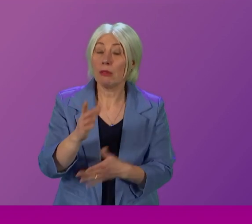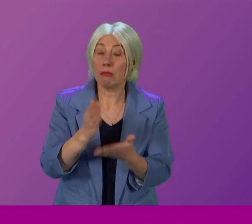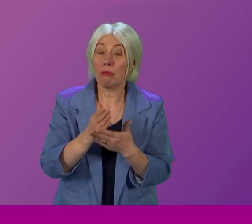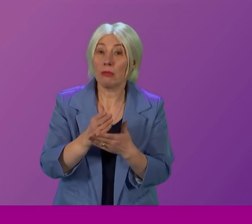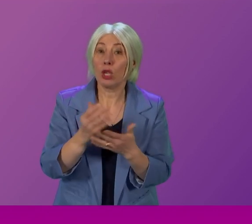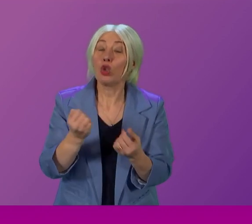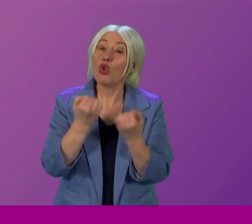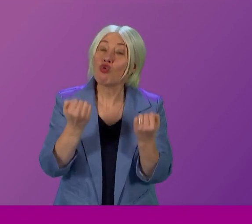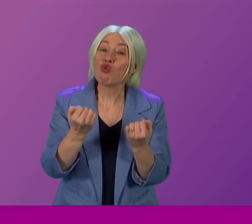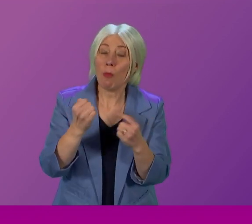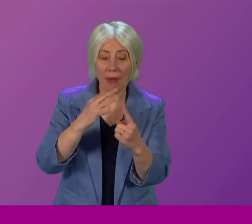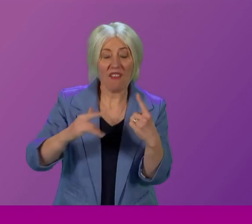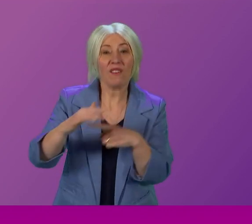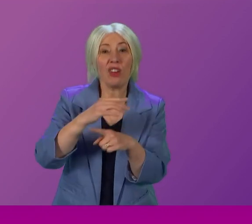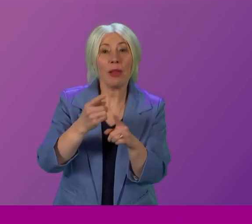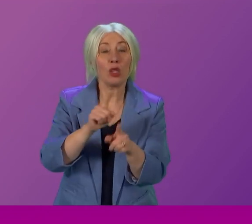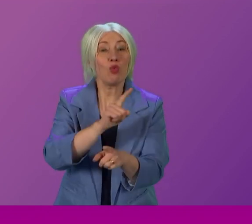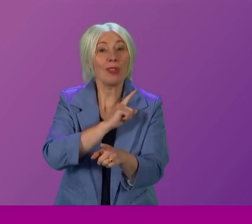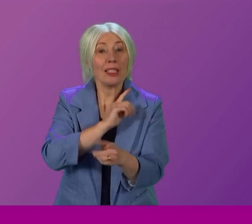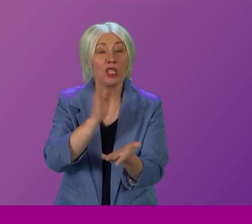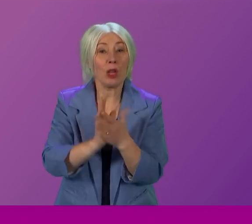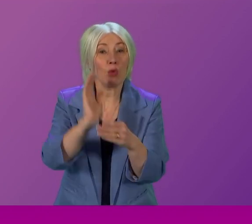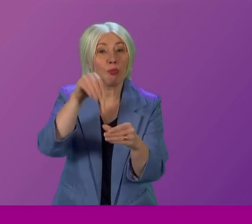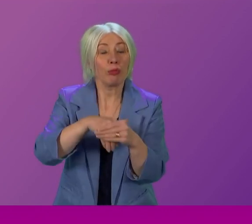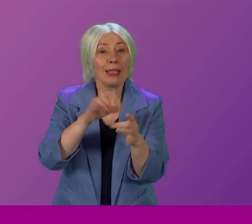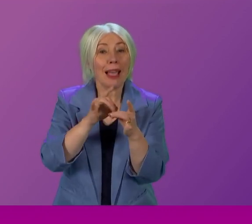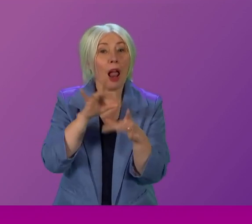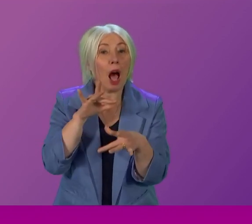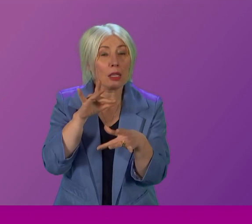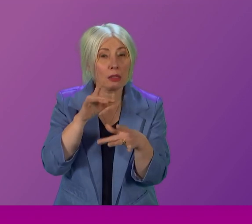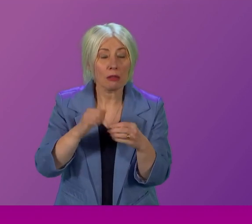environmental reasons for including glass. However, on all these issues,